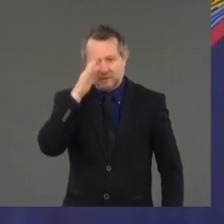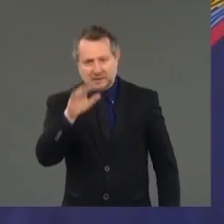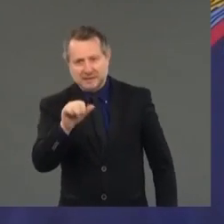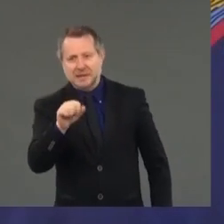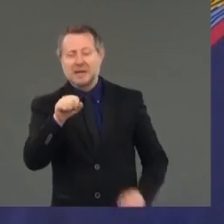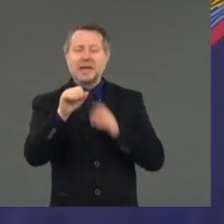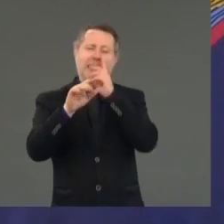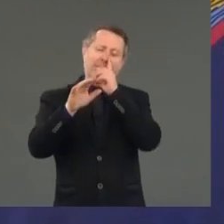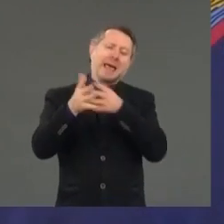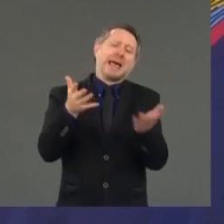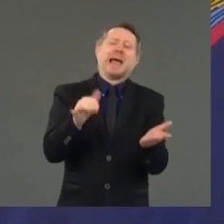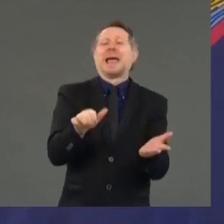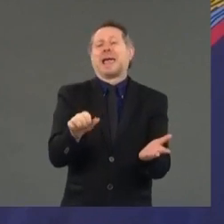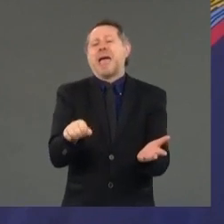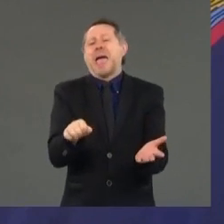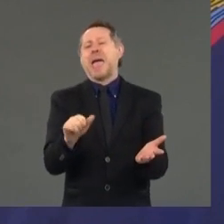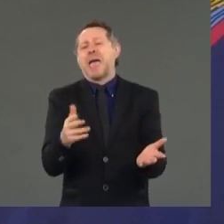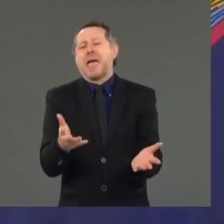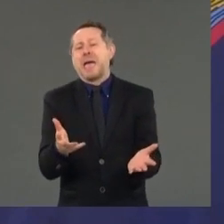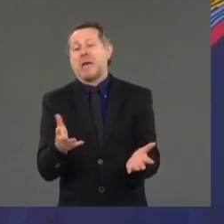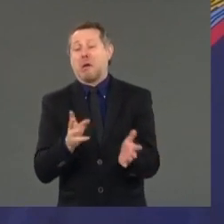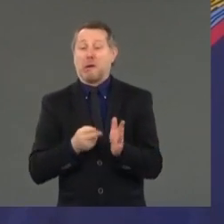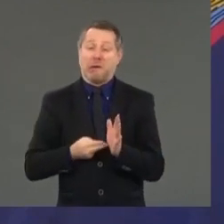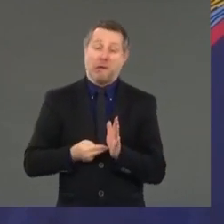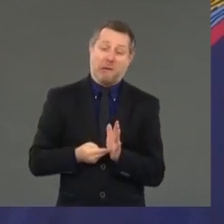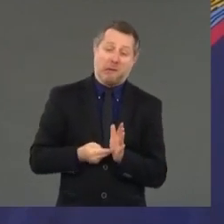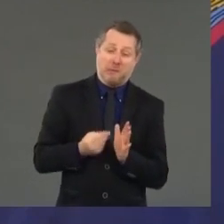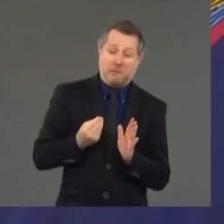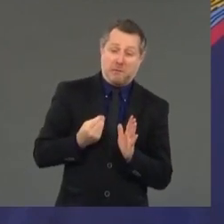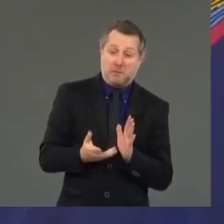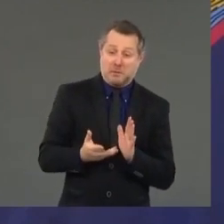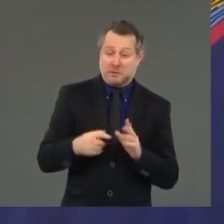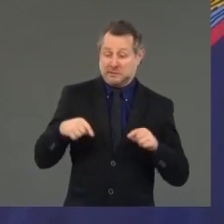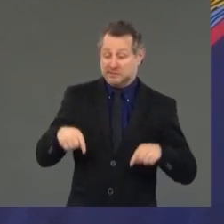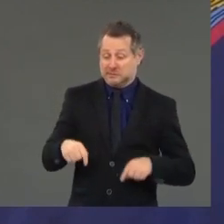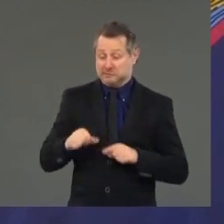EARLIER IN IMPLEMENTING A STAY-AT-HOME ORDER.